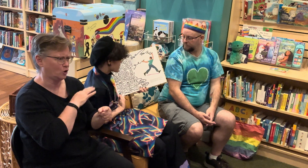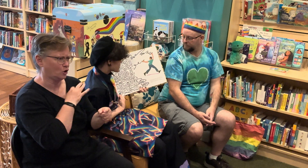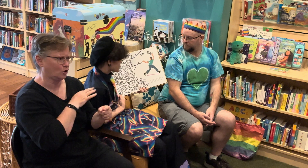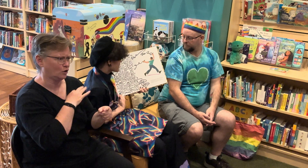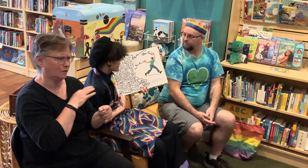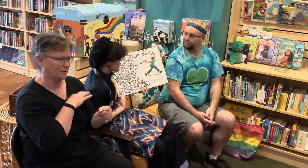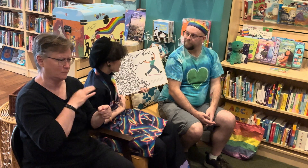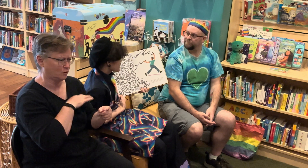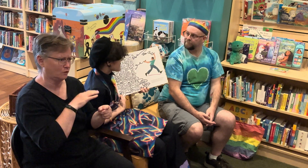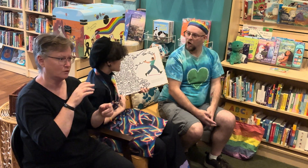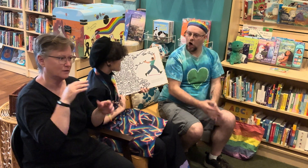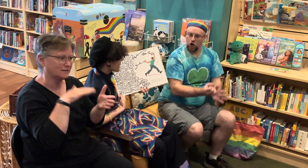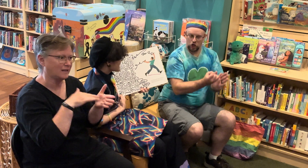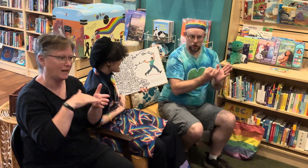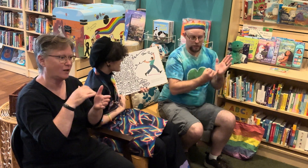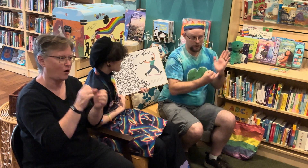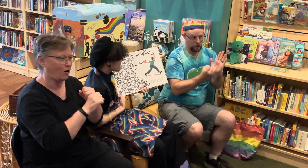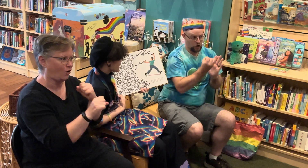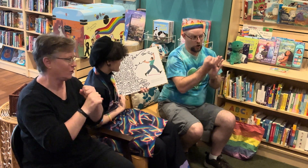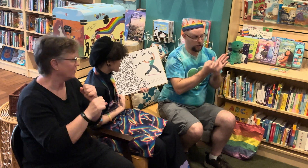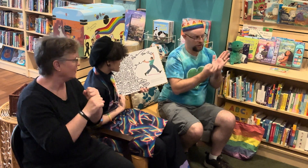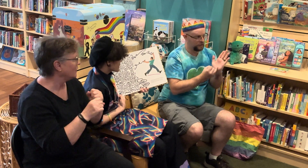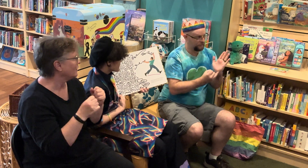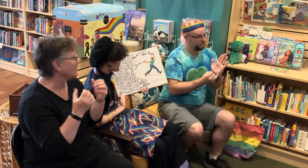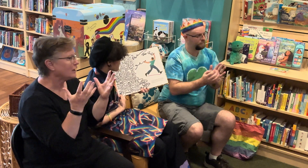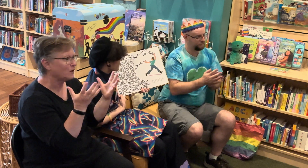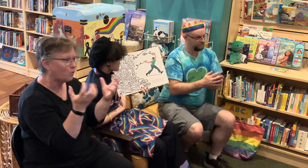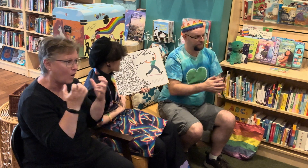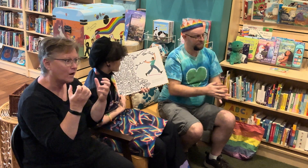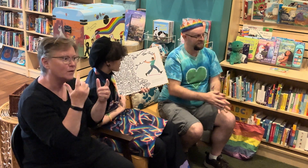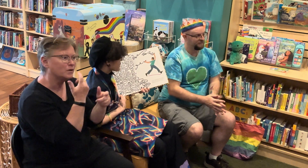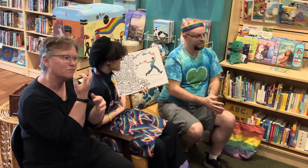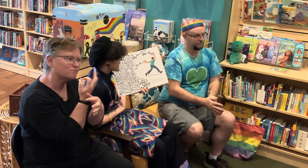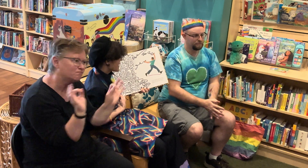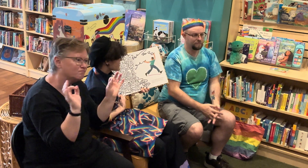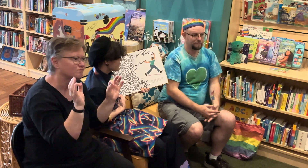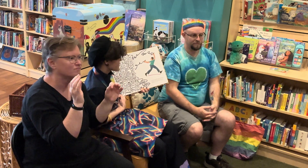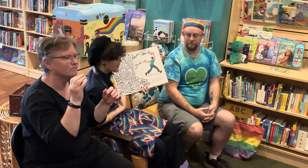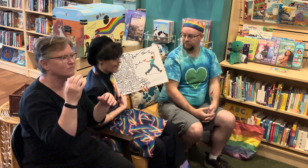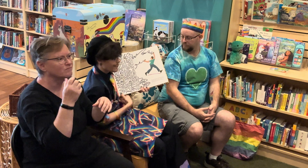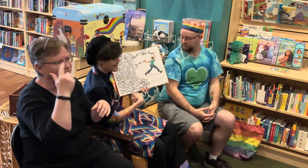fit. He wanted to be spontaneous and free. He followed his line to see where it would